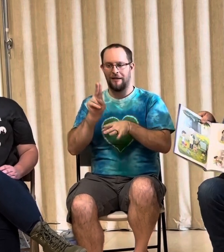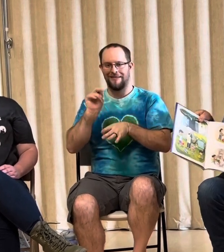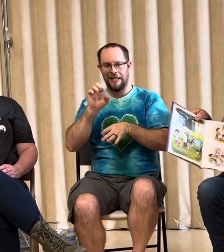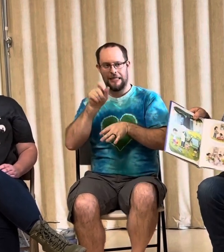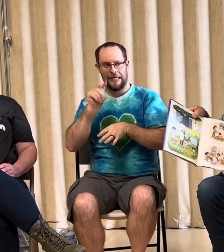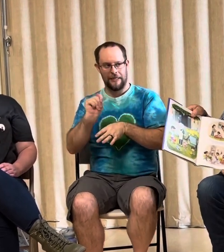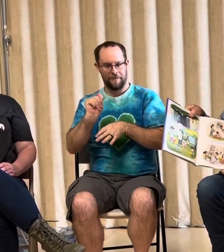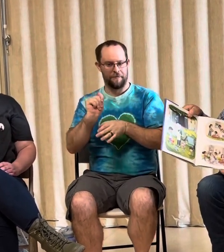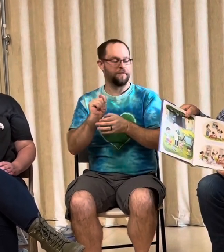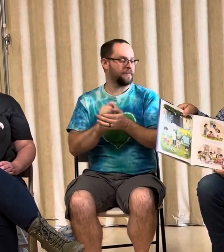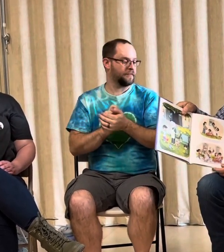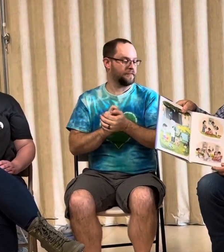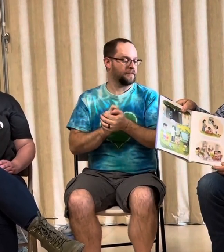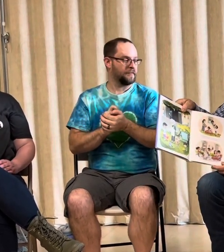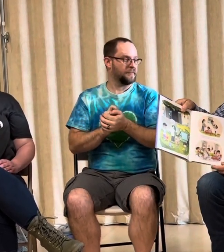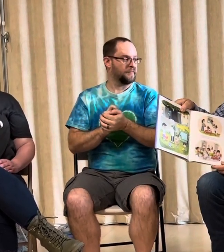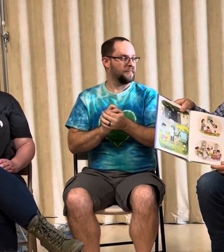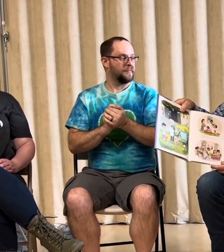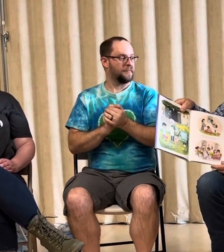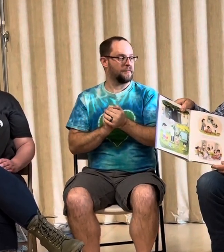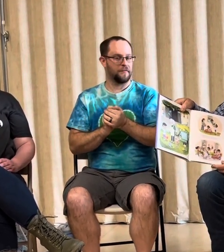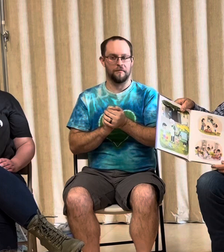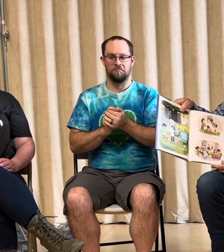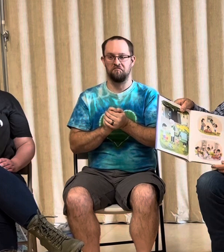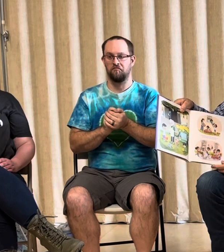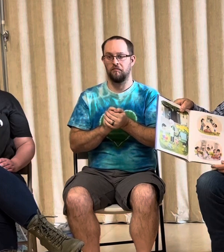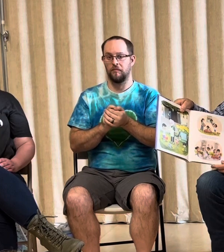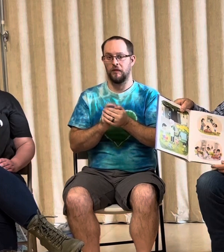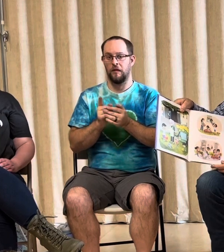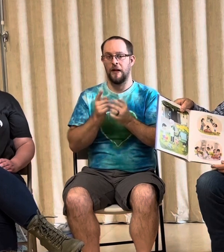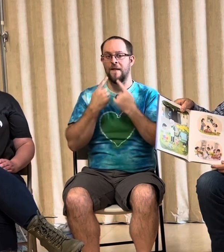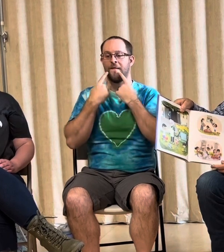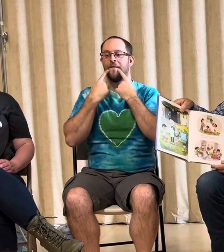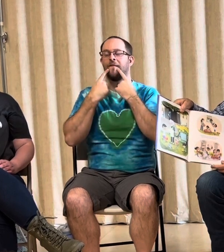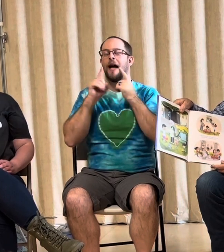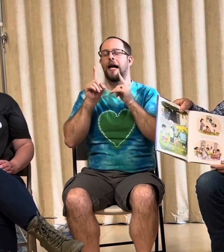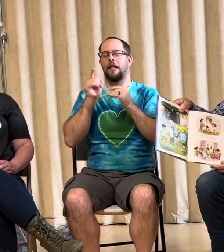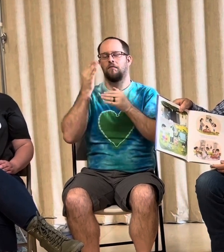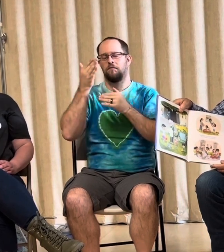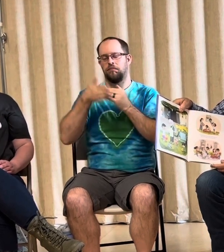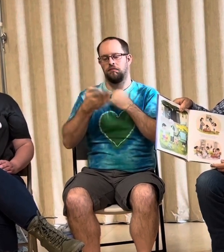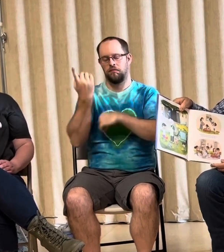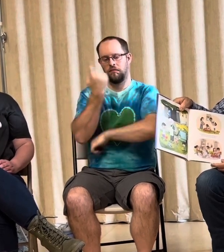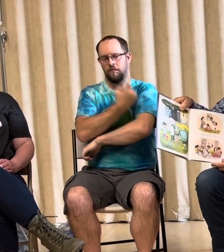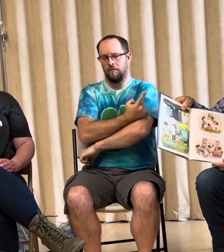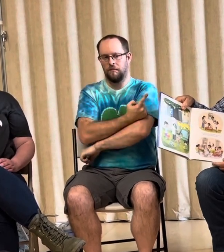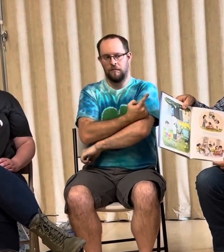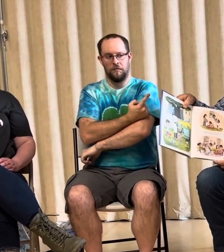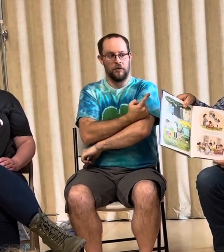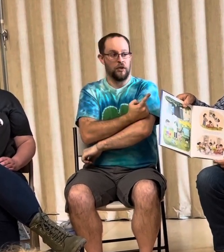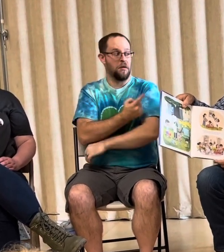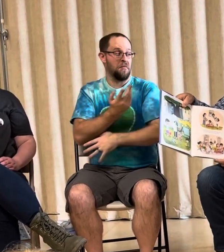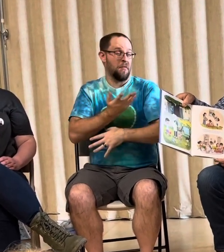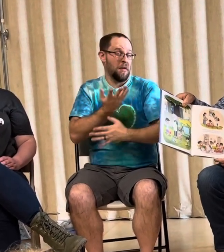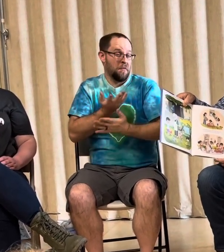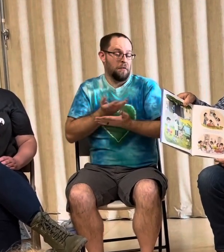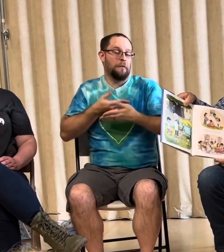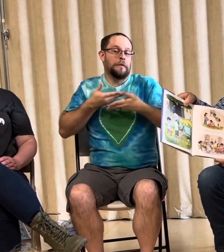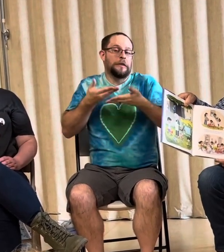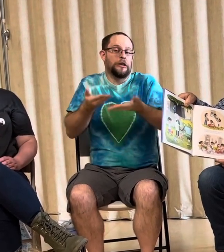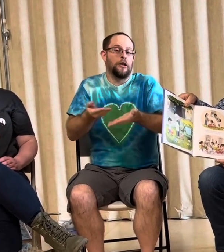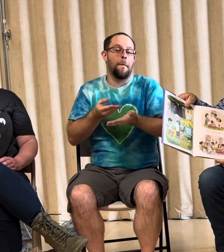So, at the end of the day, they're going to offer maybe to pay you. But